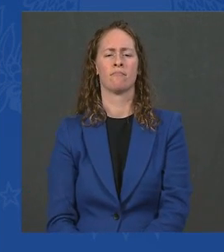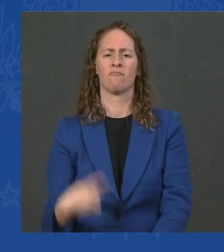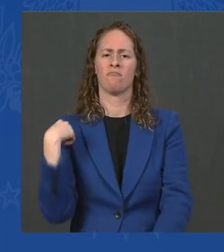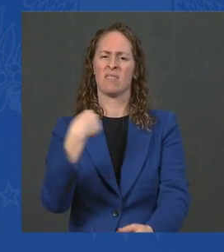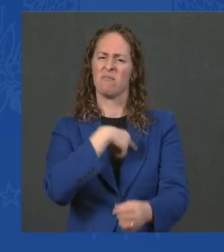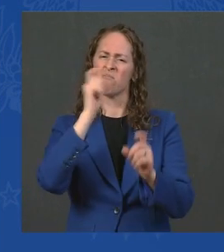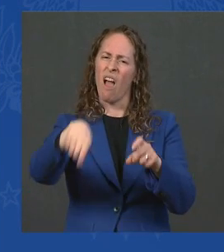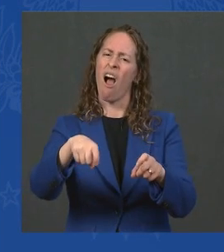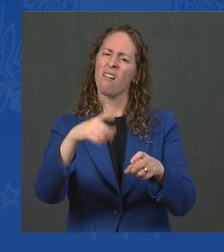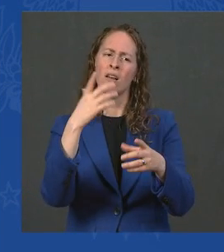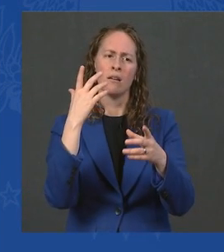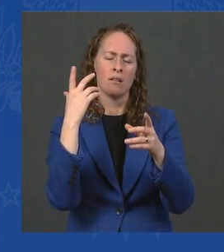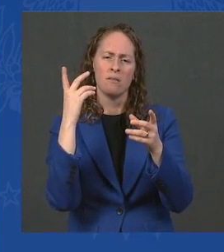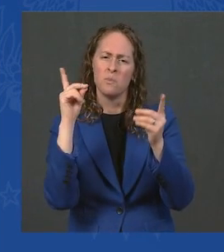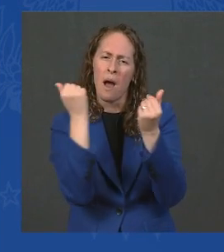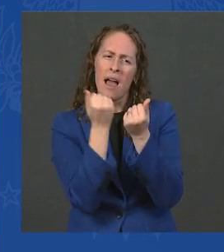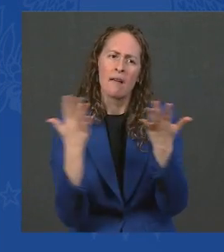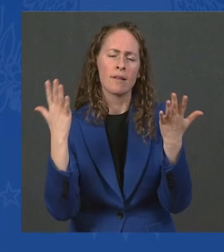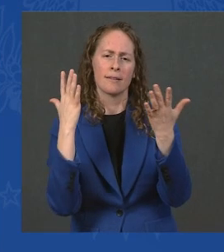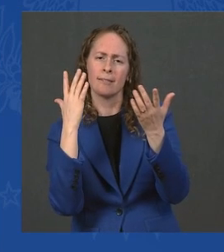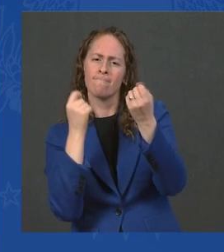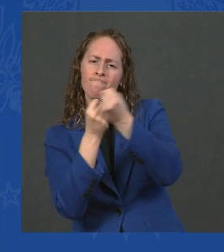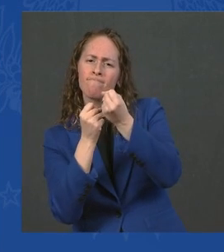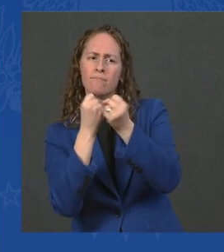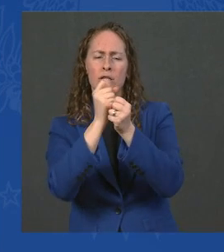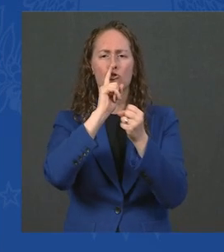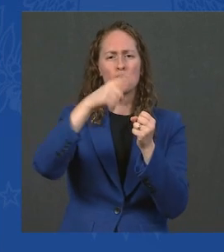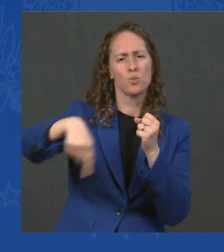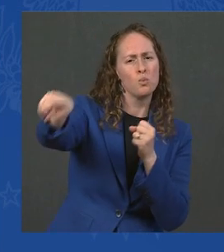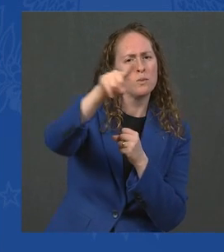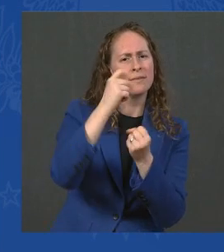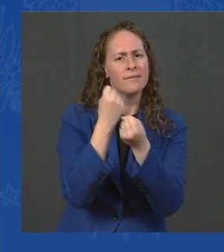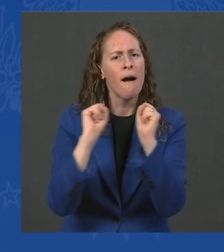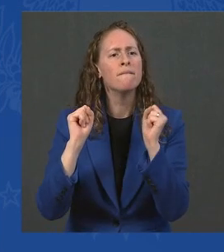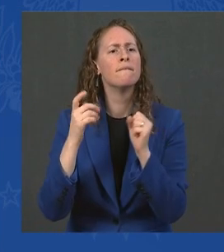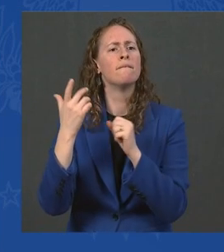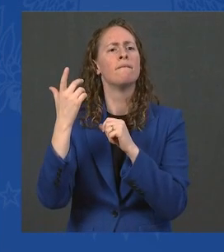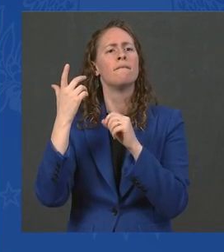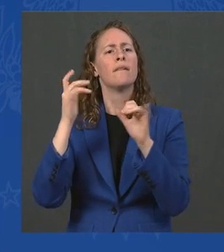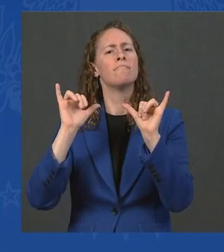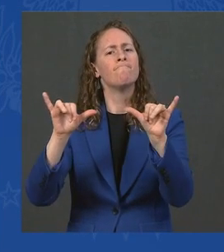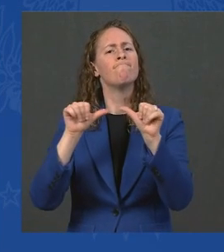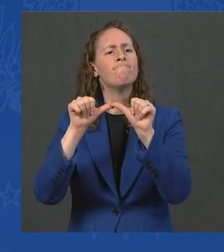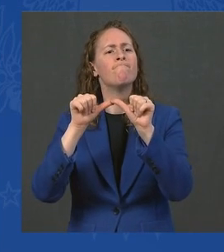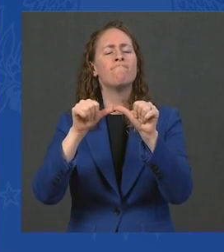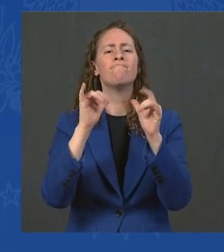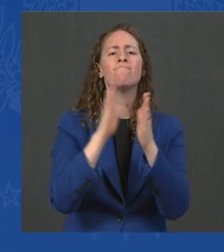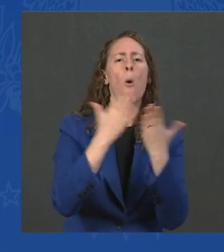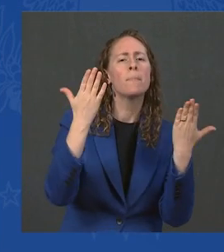to keep them safe in school -- dreaming, learning, thriving,